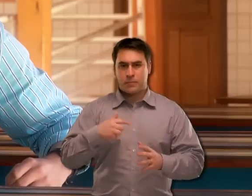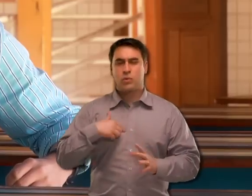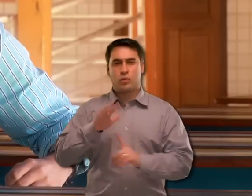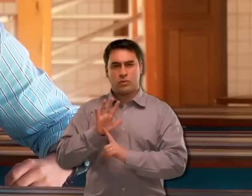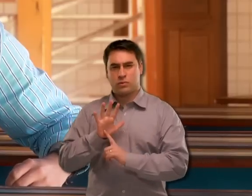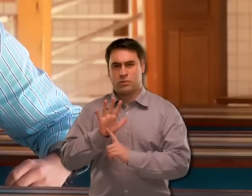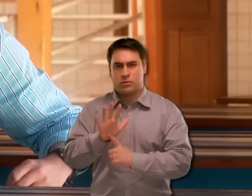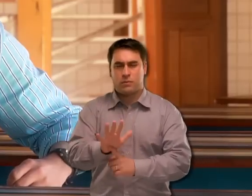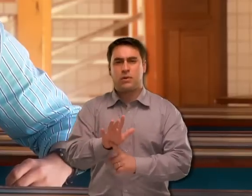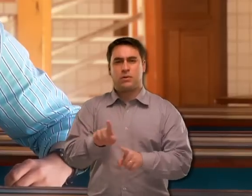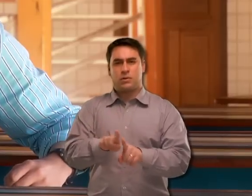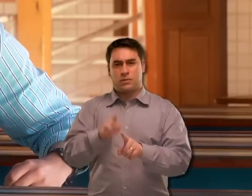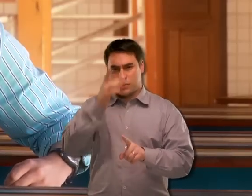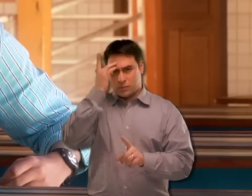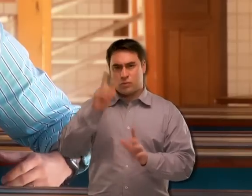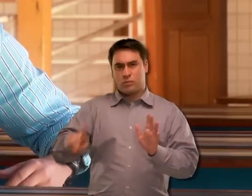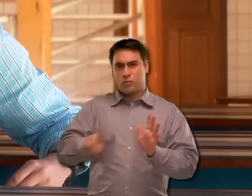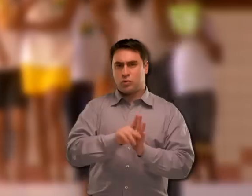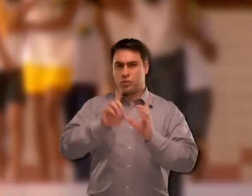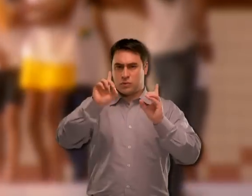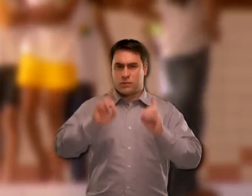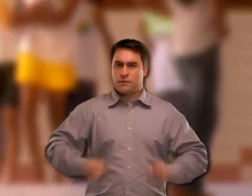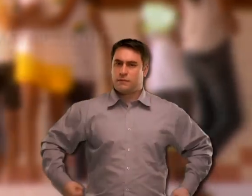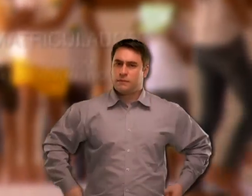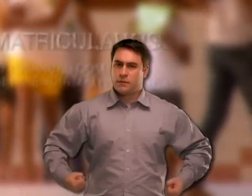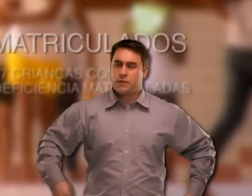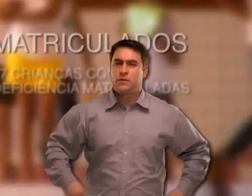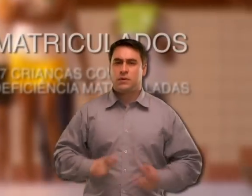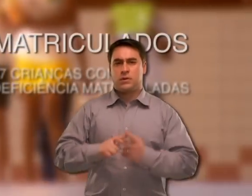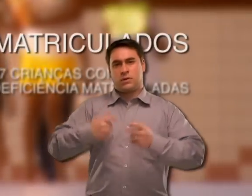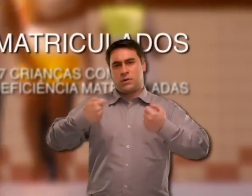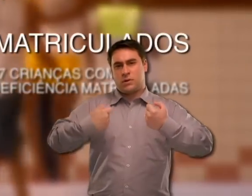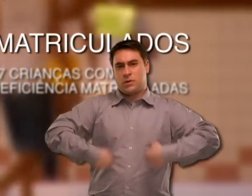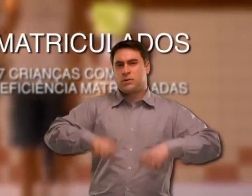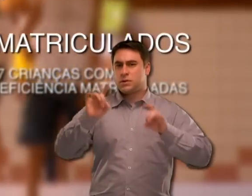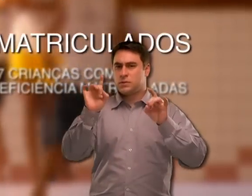and the care of the special-needs population, the care of people with disabilities